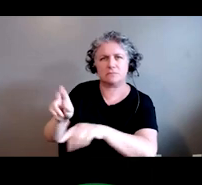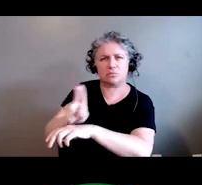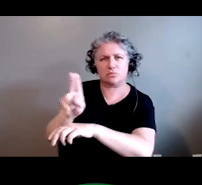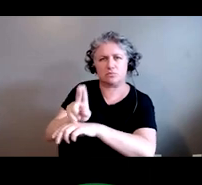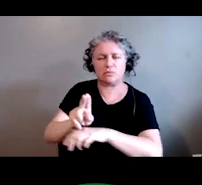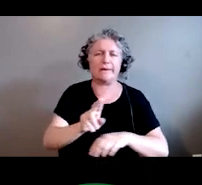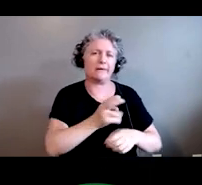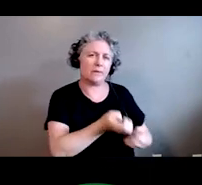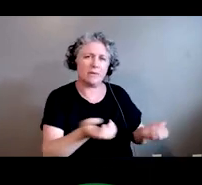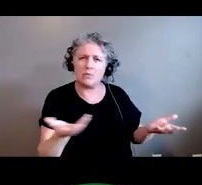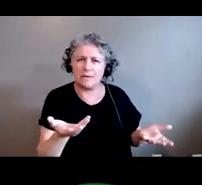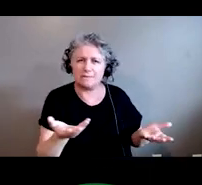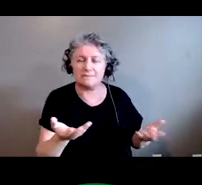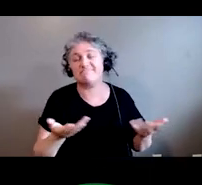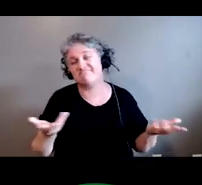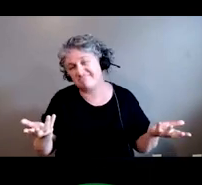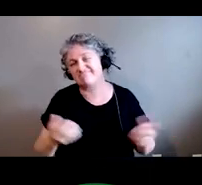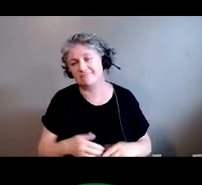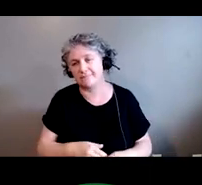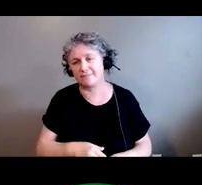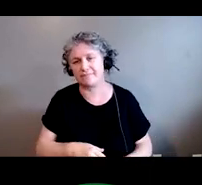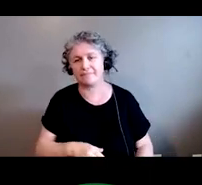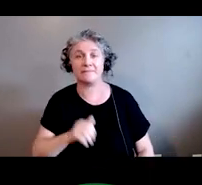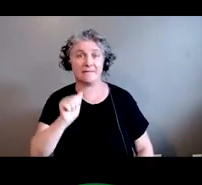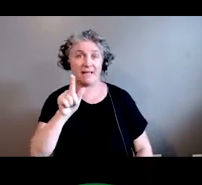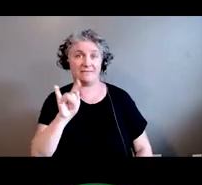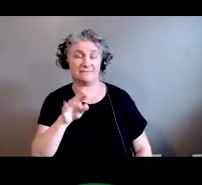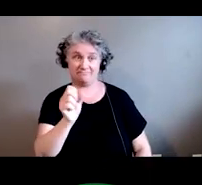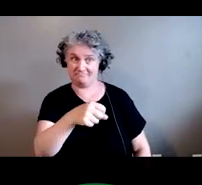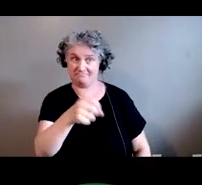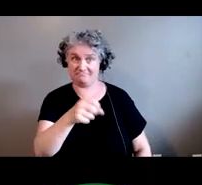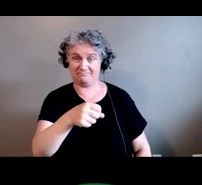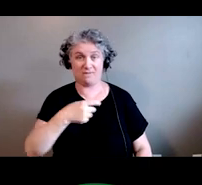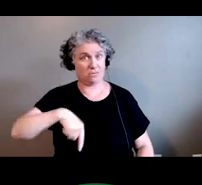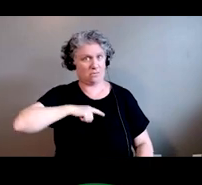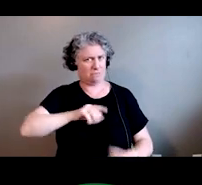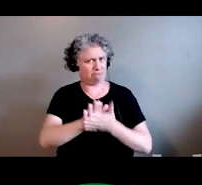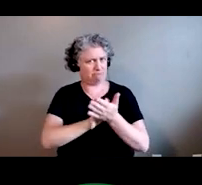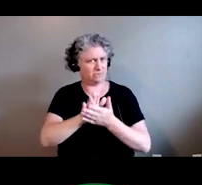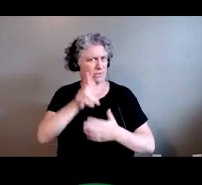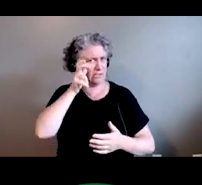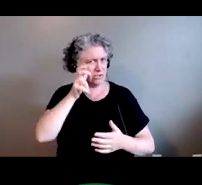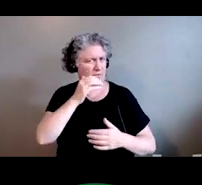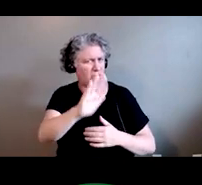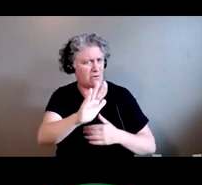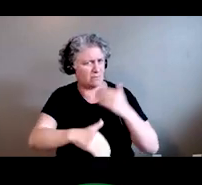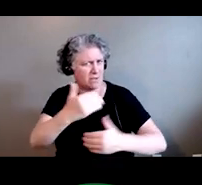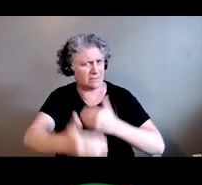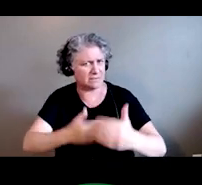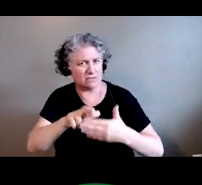Yeah, yeah, oh, I think we'd all be very interested to hear about more of that process and those results once you've done that.